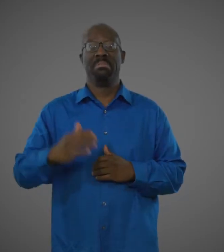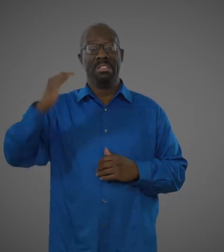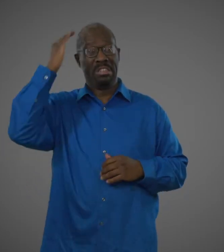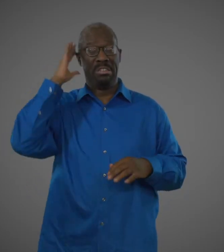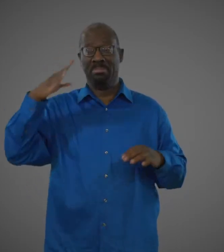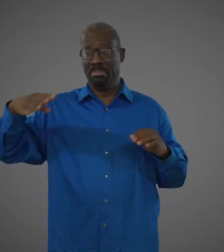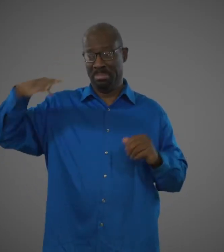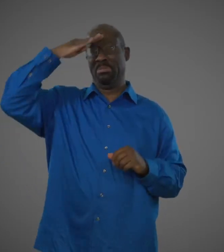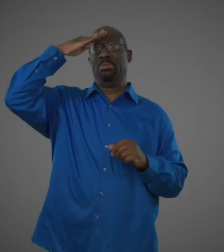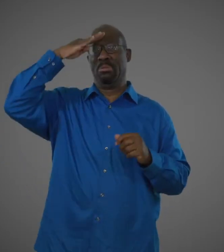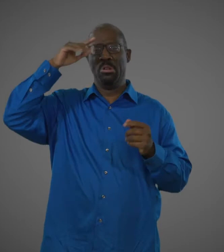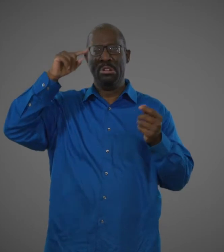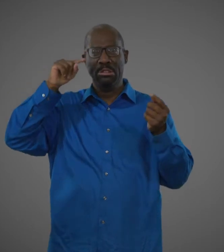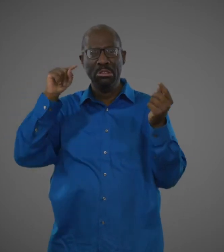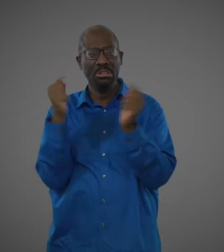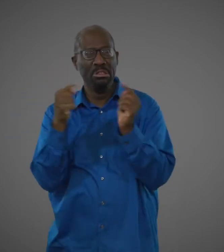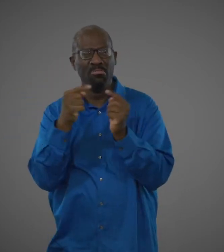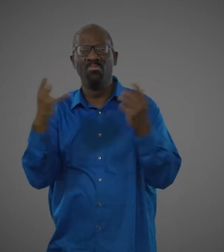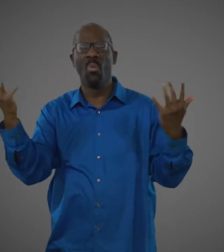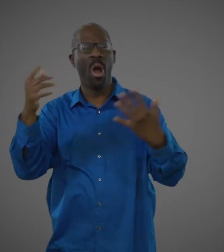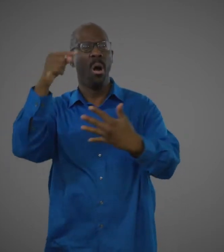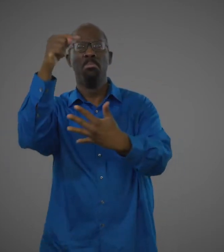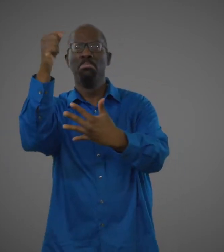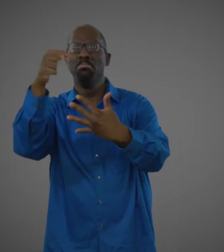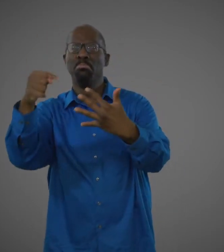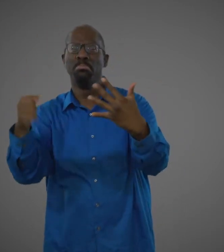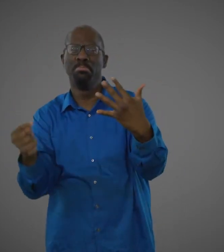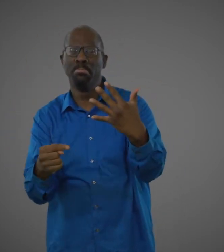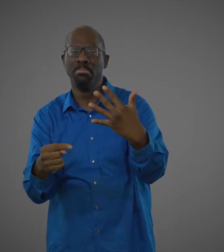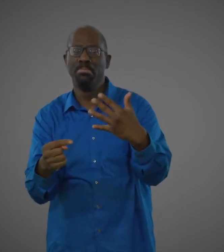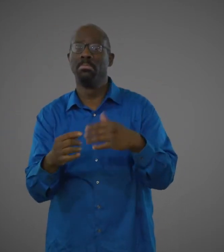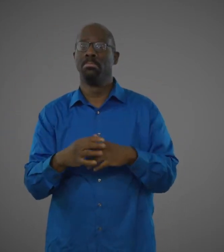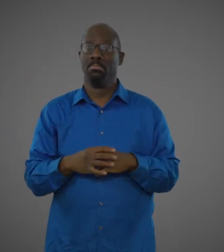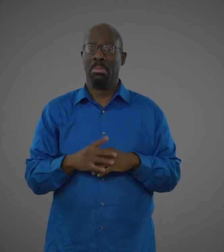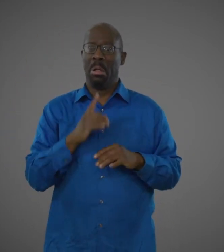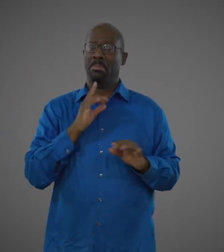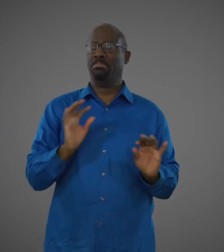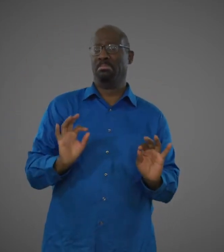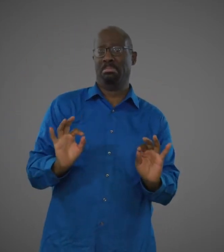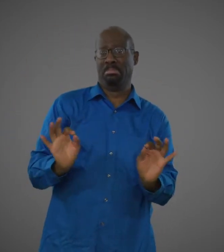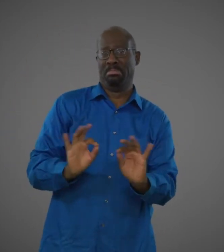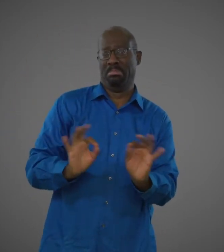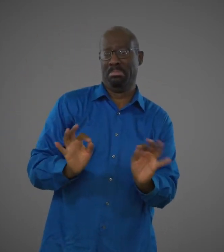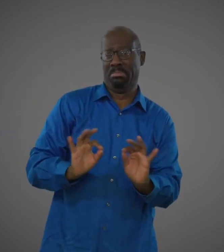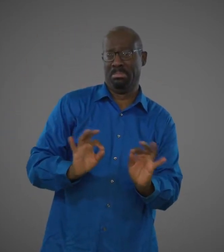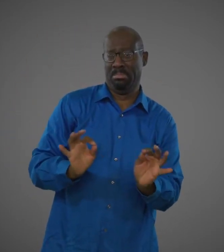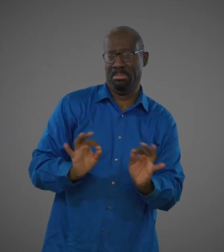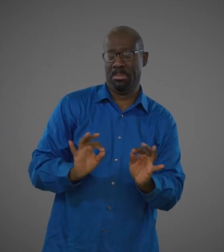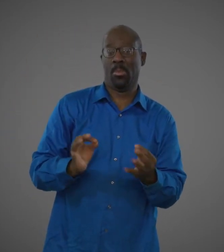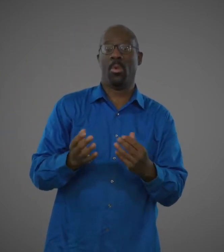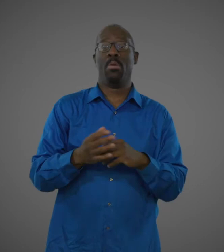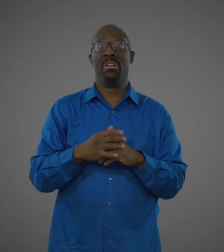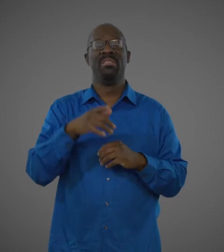There are many types of head injury. Some are less serious,